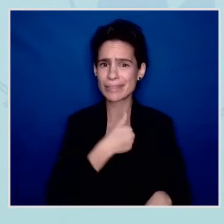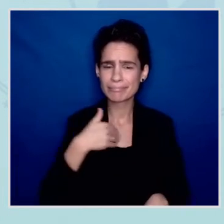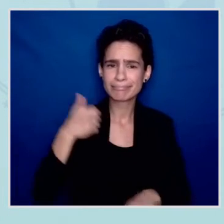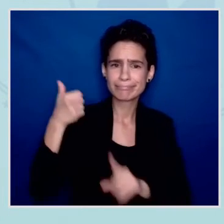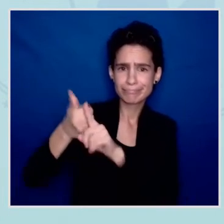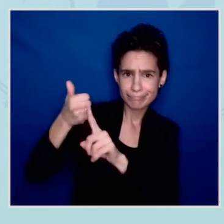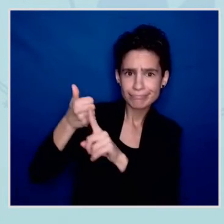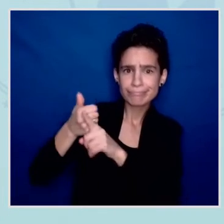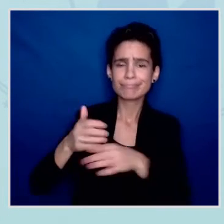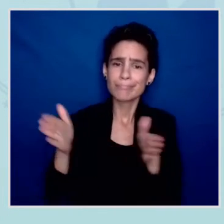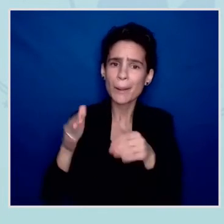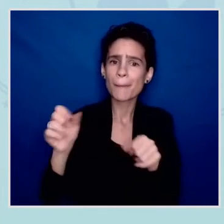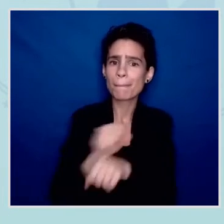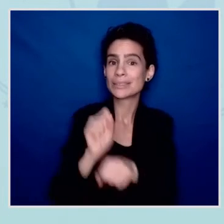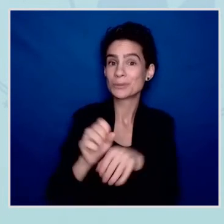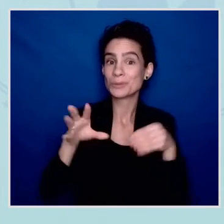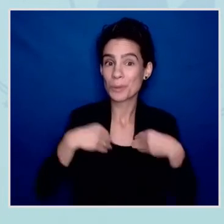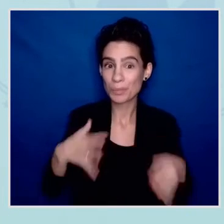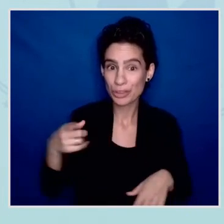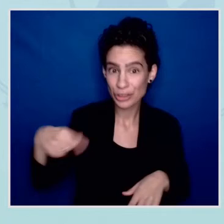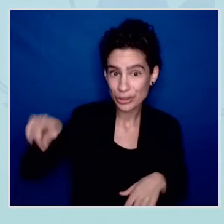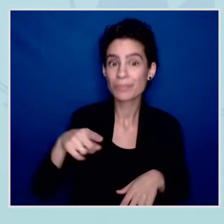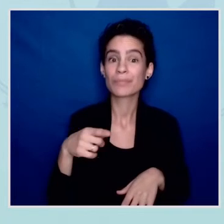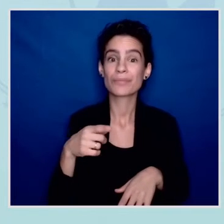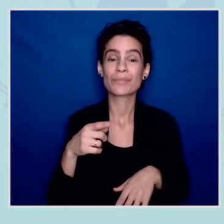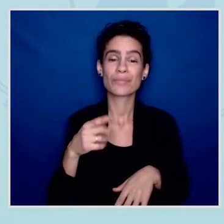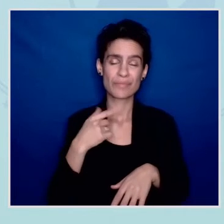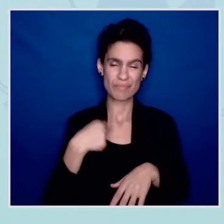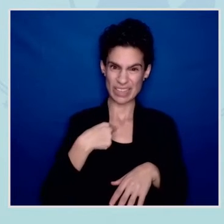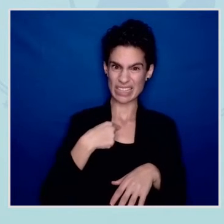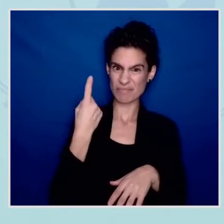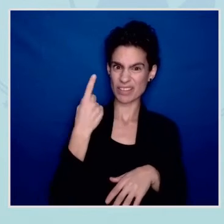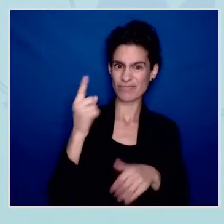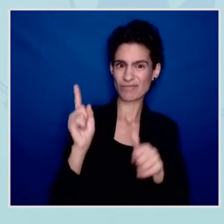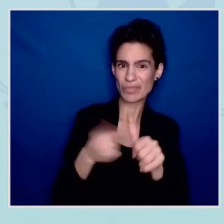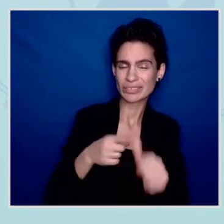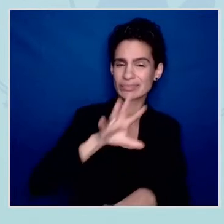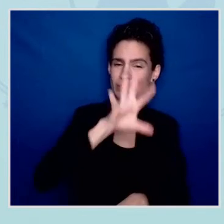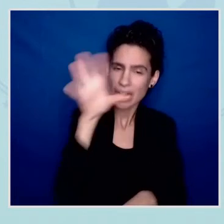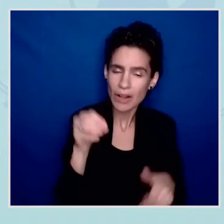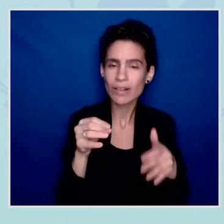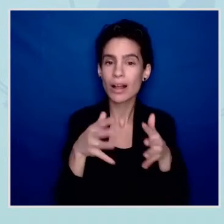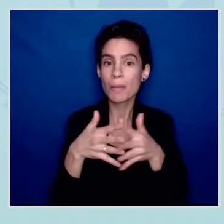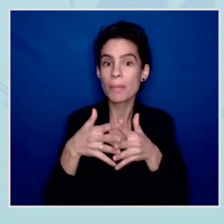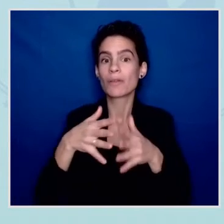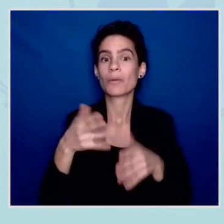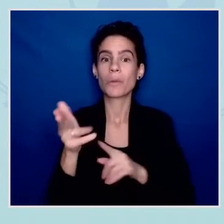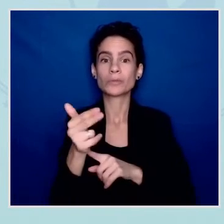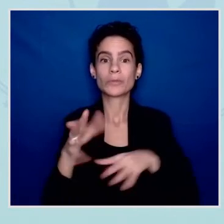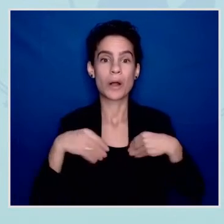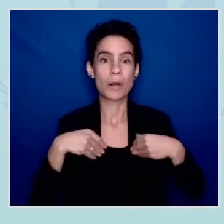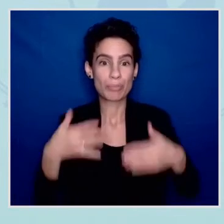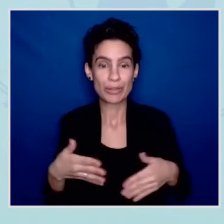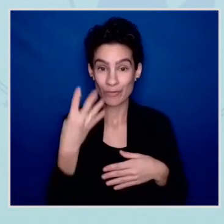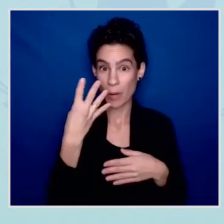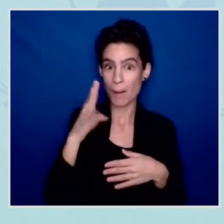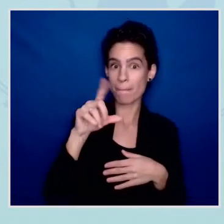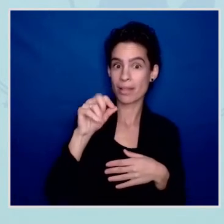AS IT IS FOR ALL OF US IN OUR OWN WAYS, IT'S PERSONAL. I COME